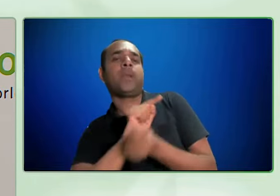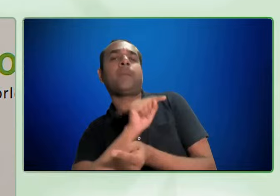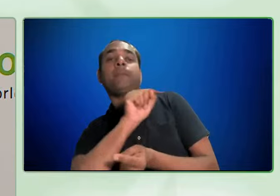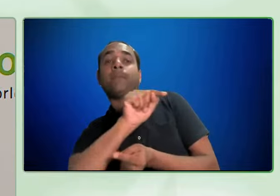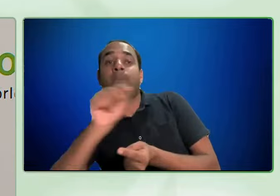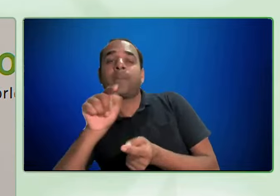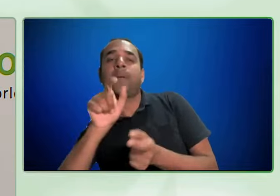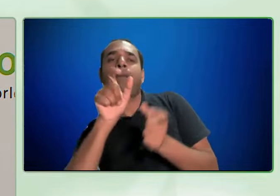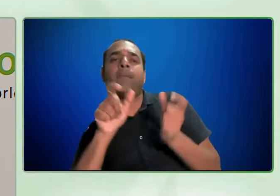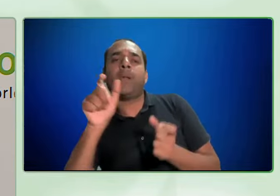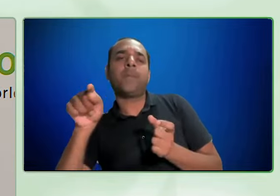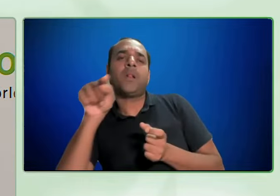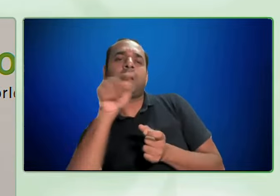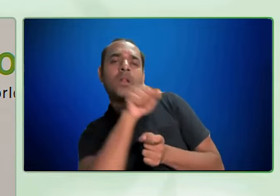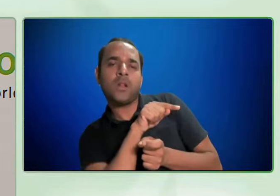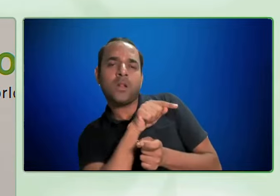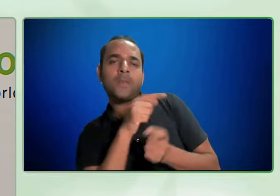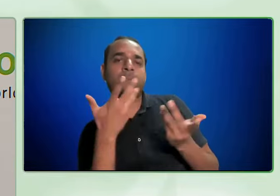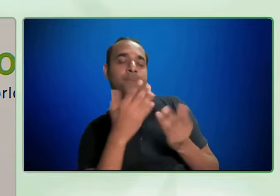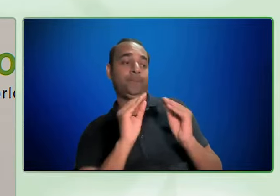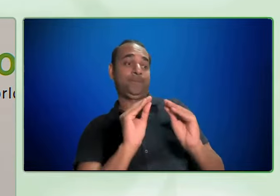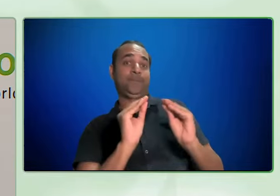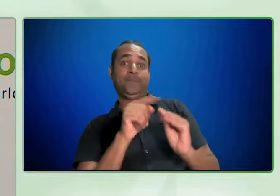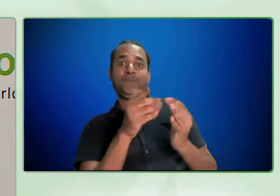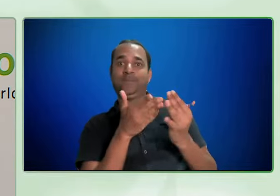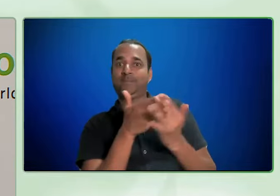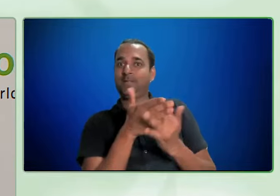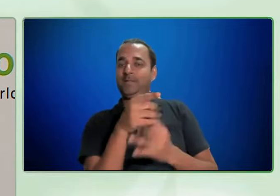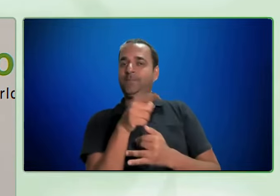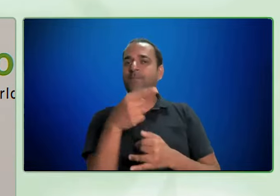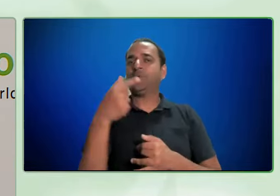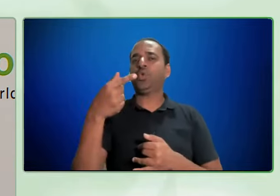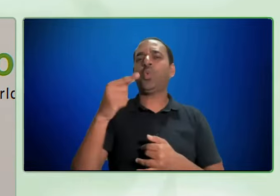of the approaches we are taking up.